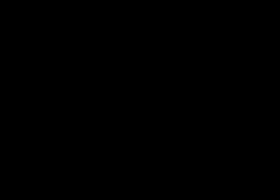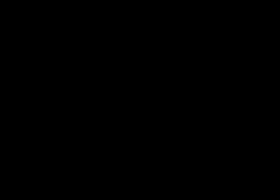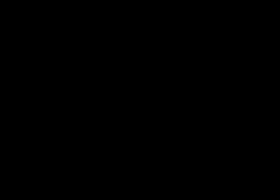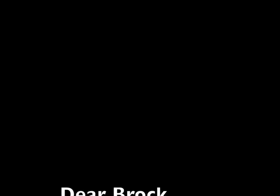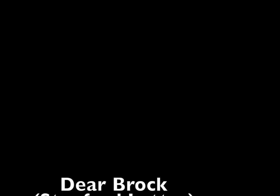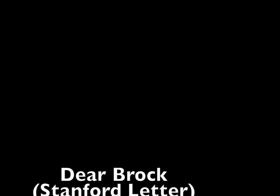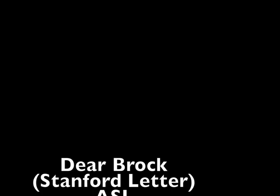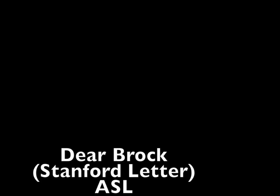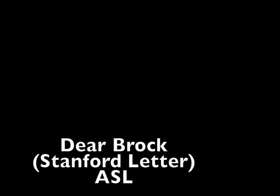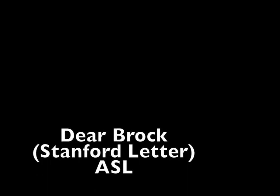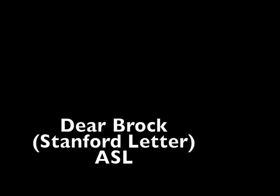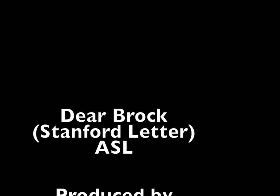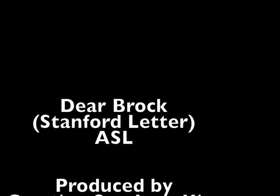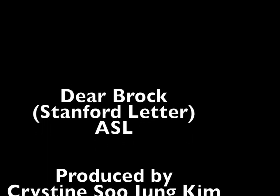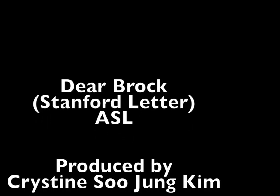Ending credit.